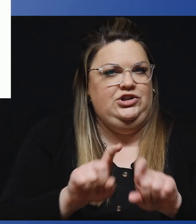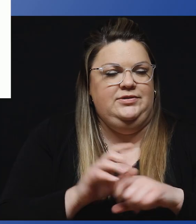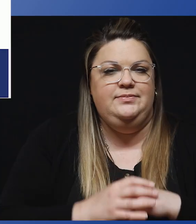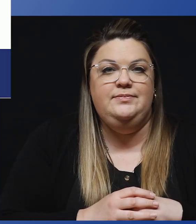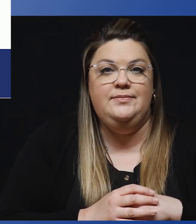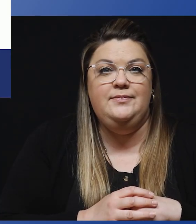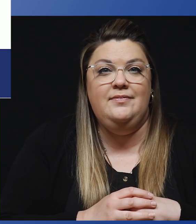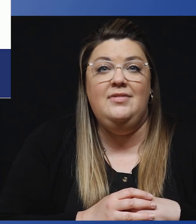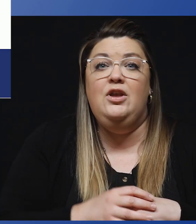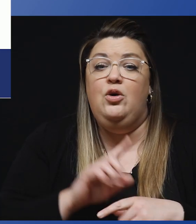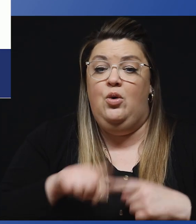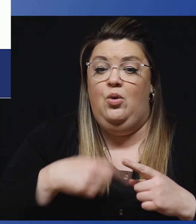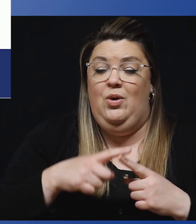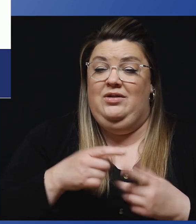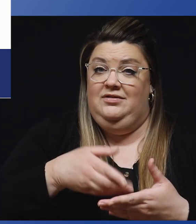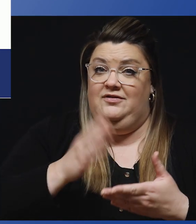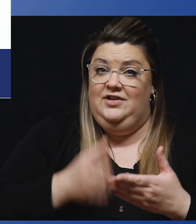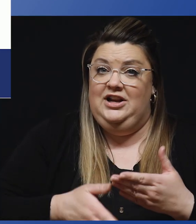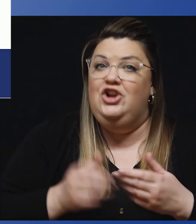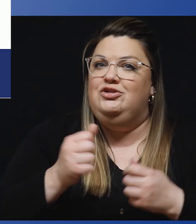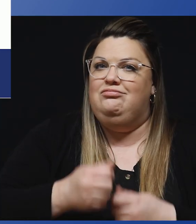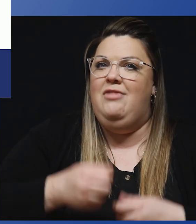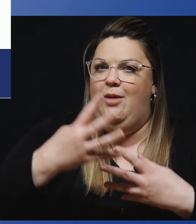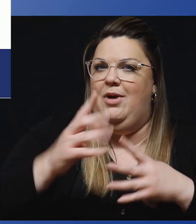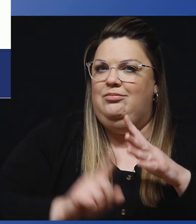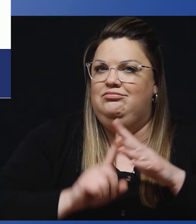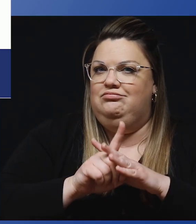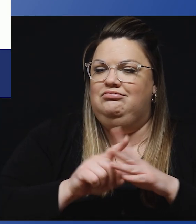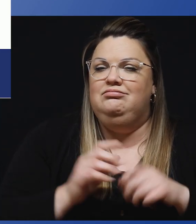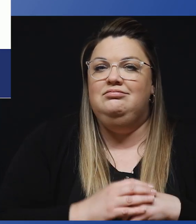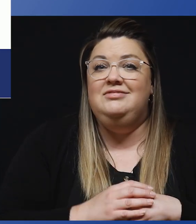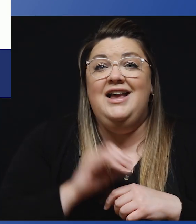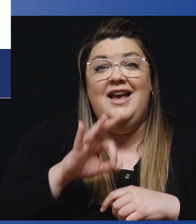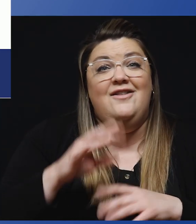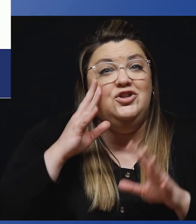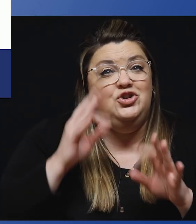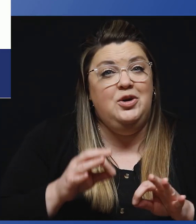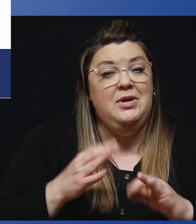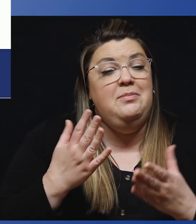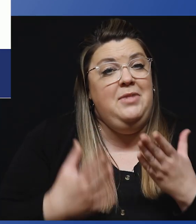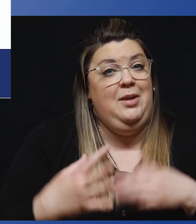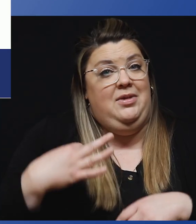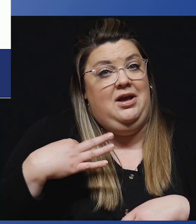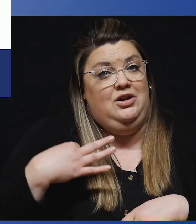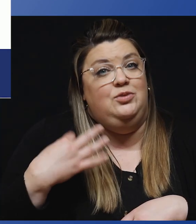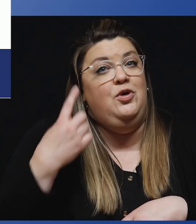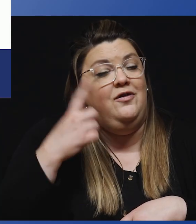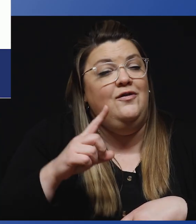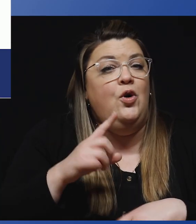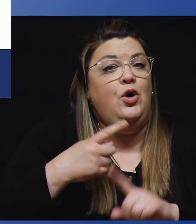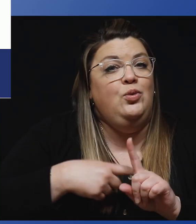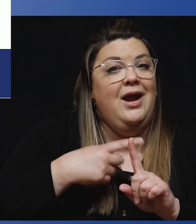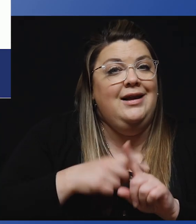Upon completion, a pop-up will appear. If determined your household may be eligible for rent and utility assistance,